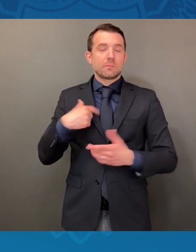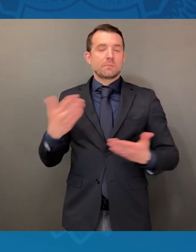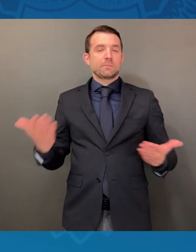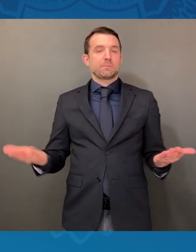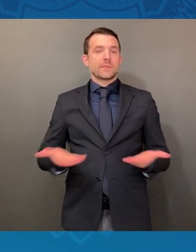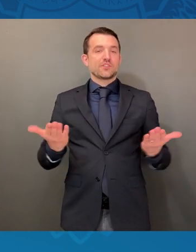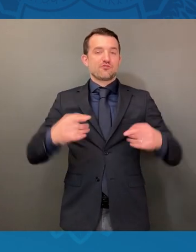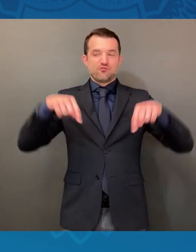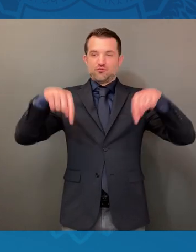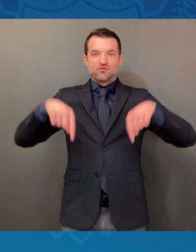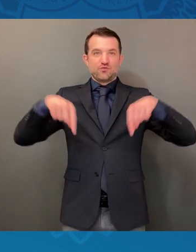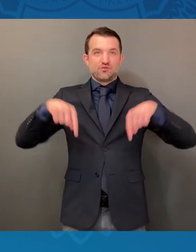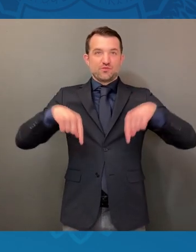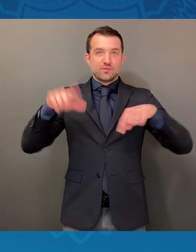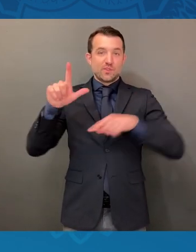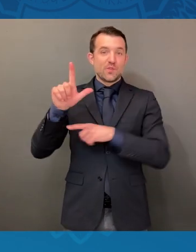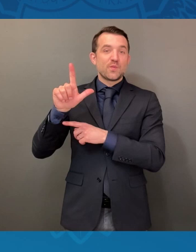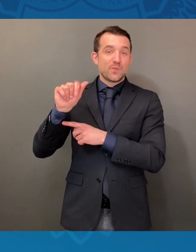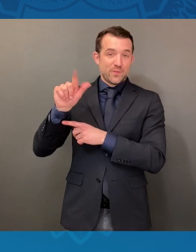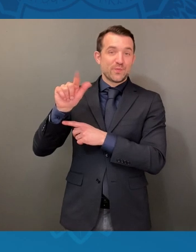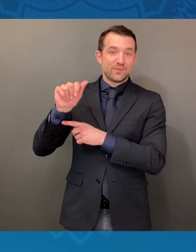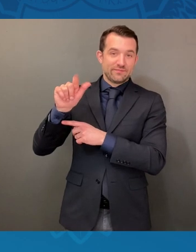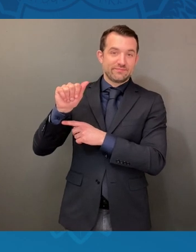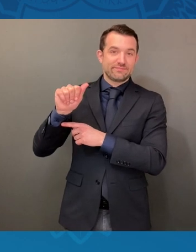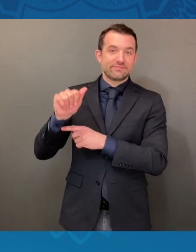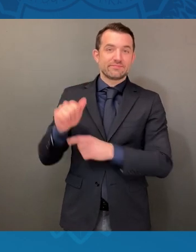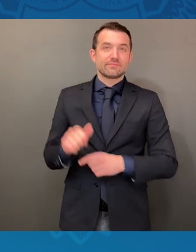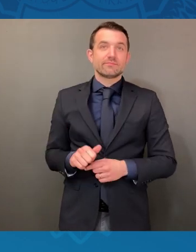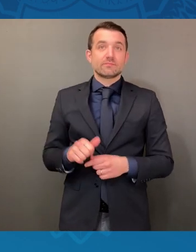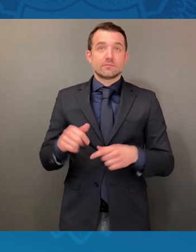In this community, we will invest nearly $30 million